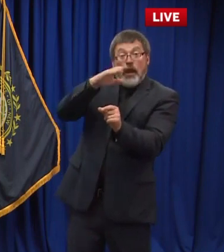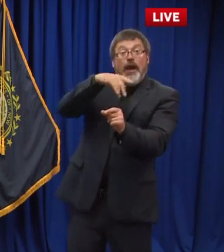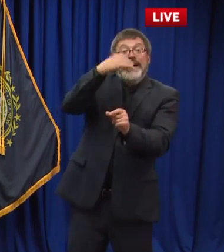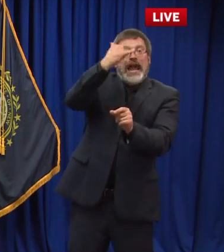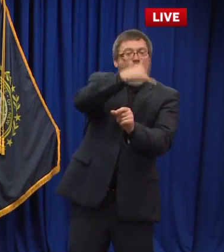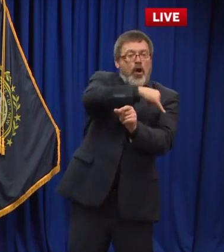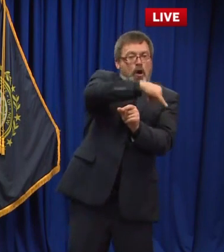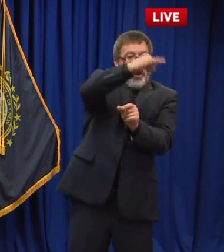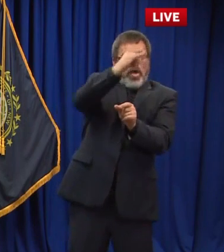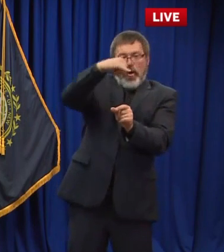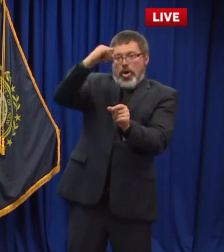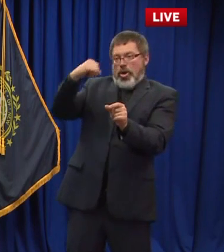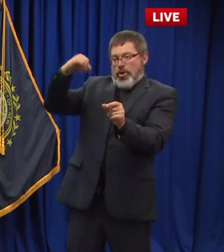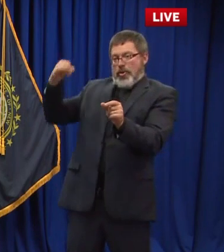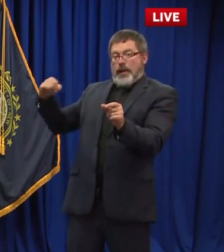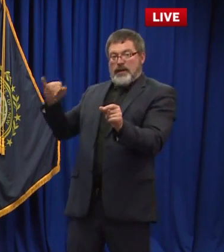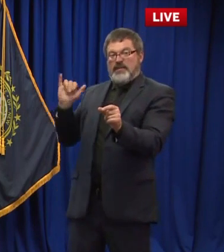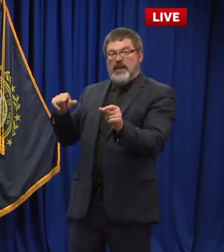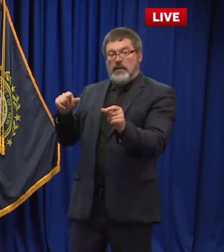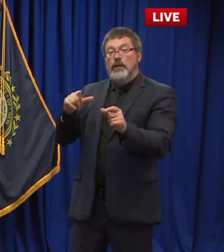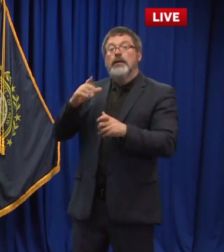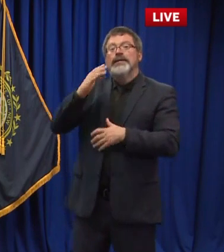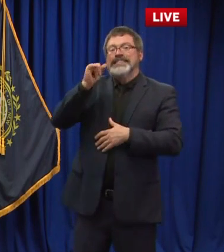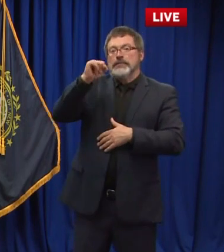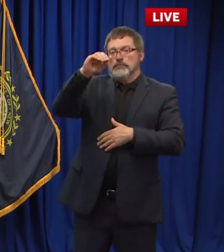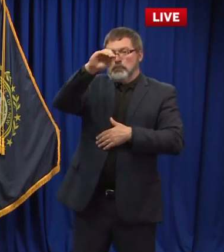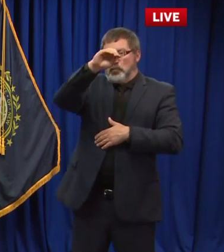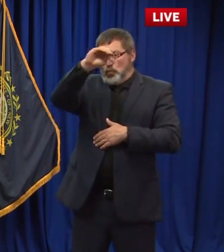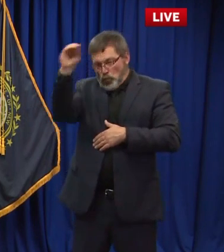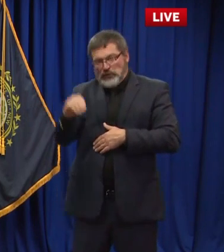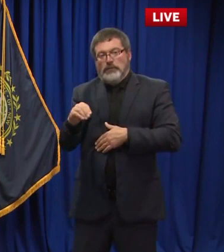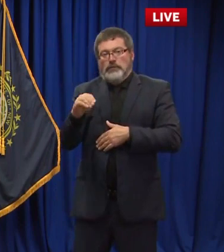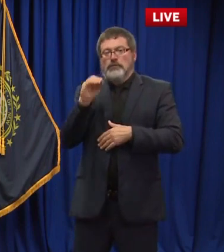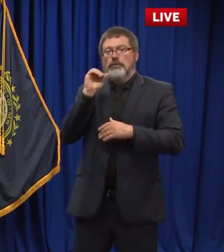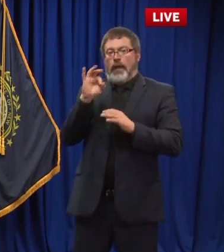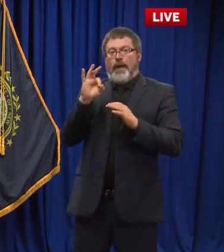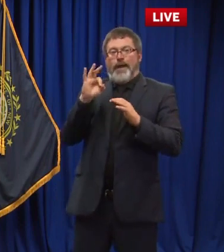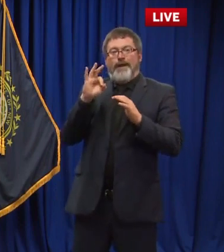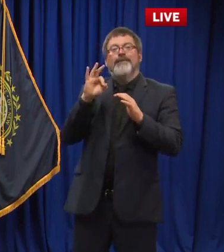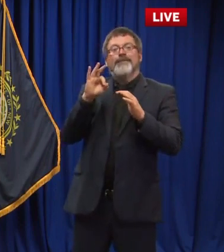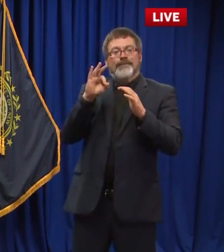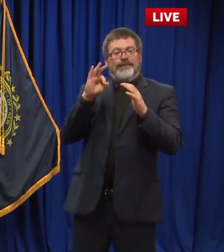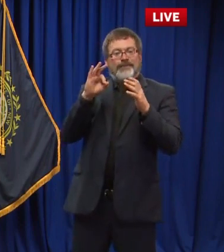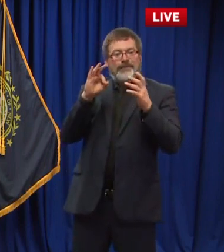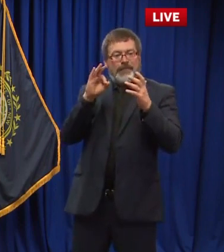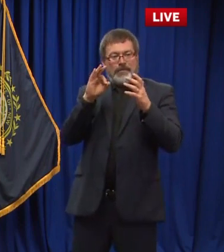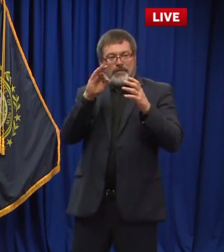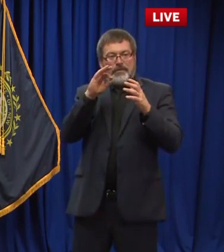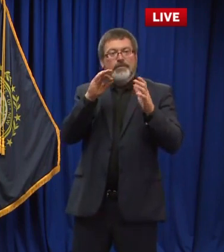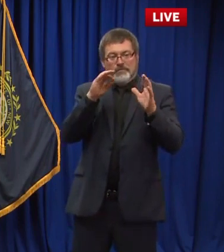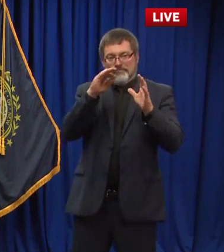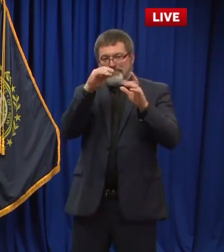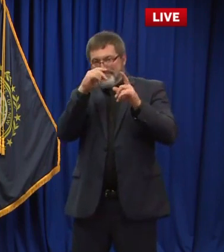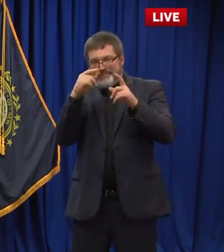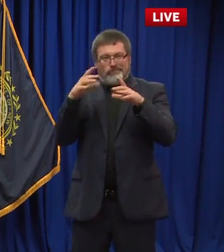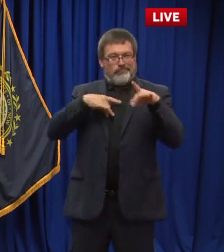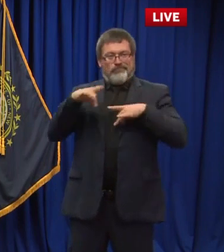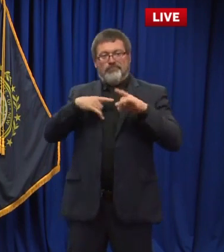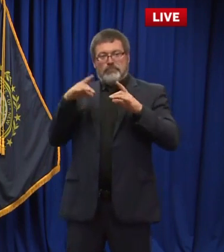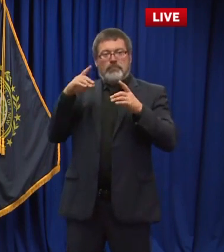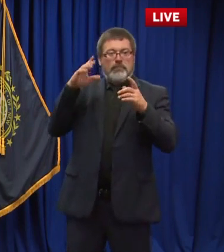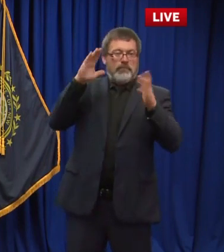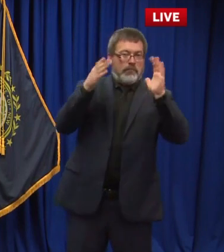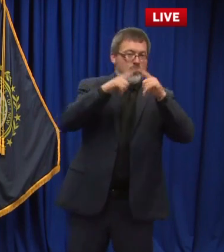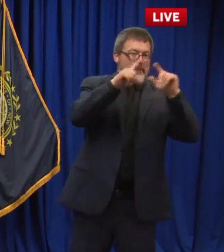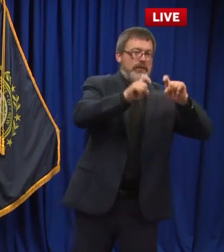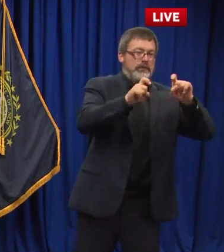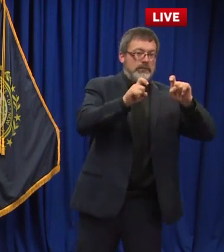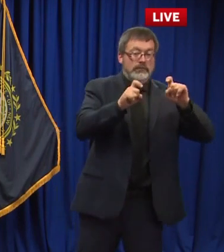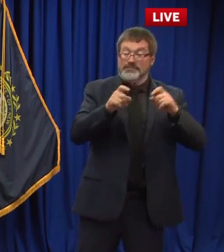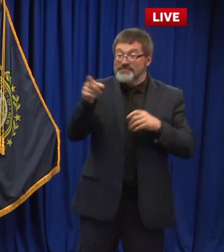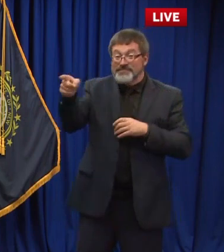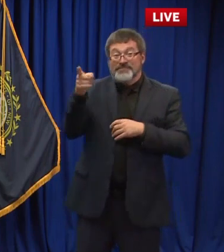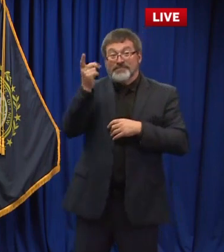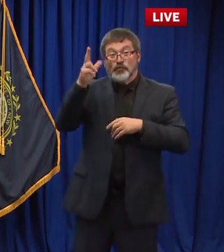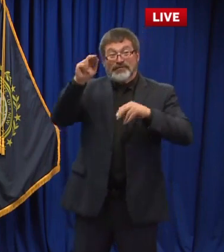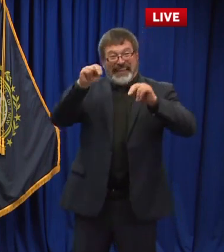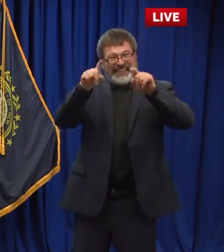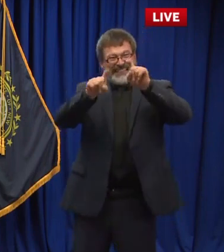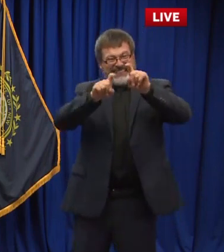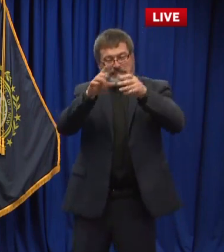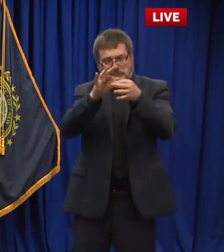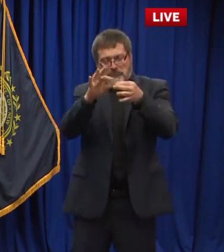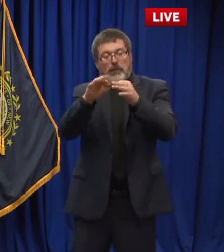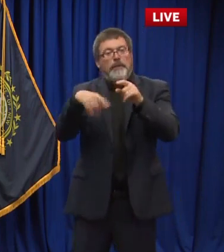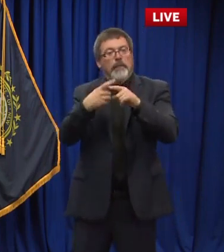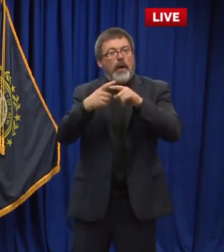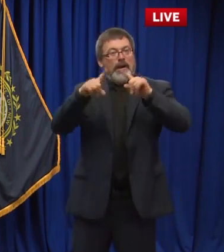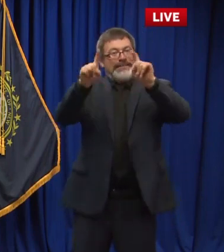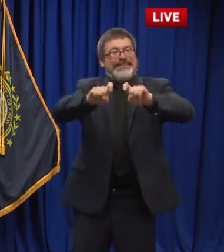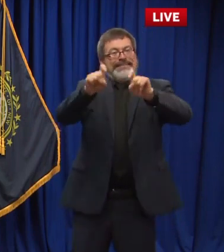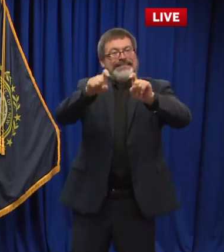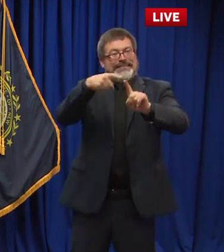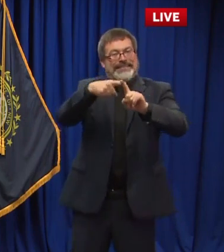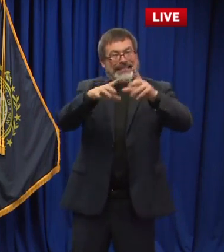PERCENT POSITIVE CASES PER DAY, THREE-DAY ROLLING AVERAGE, B ON THEASED NOW, WE TYPICALLY HAVE ONLY TALKED ABOUT THE NUMBER OF UNIQUE INDIVIDUALS.